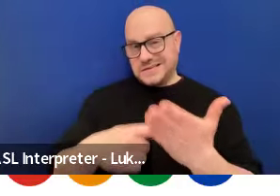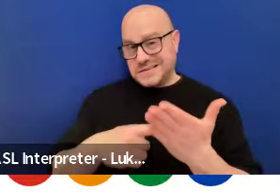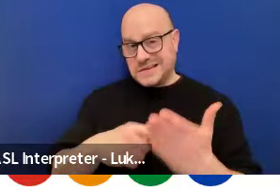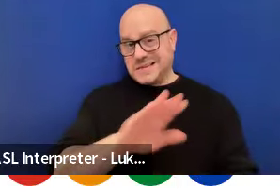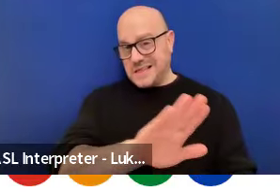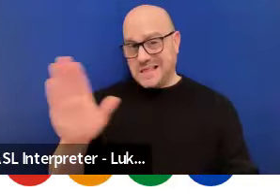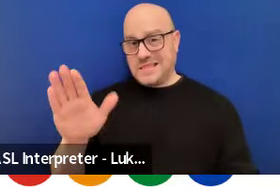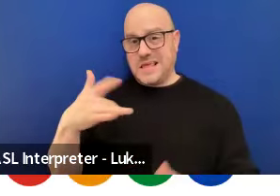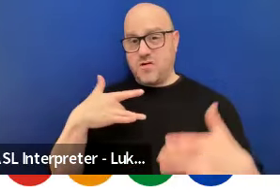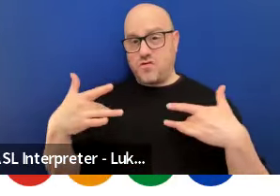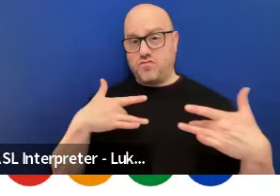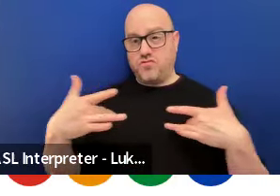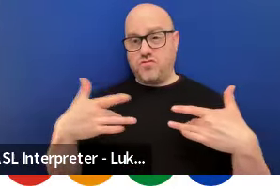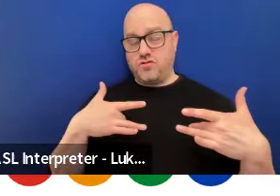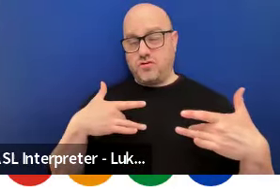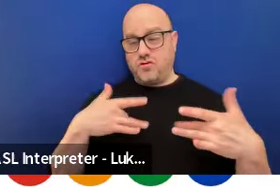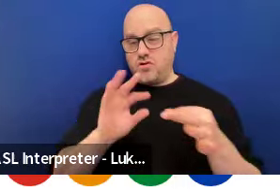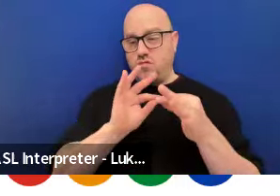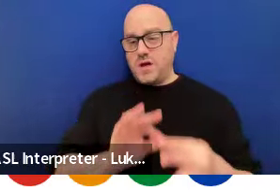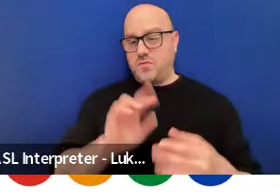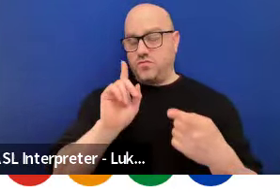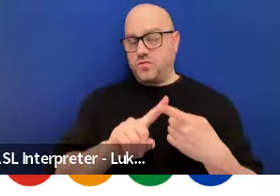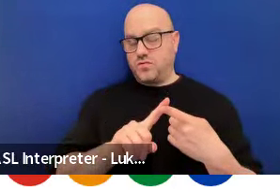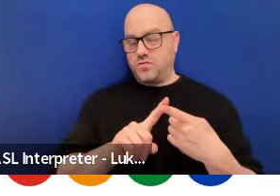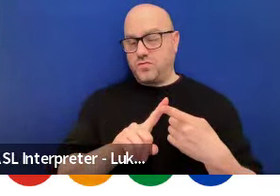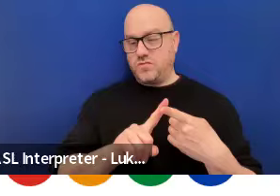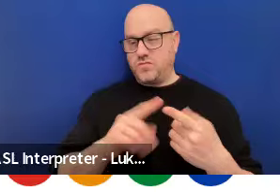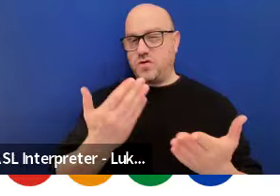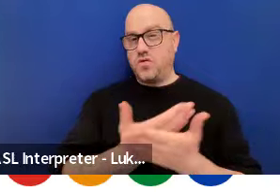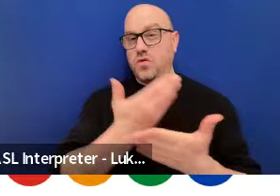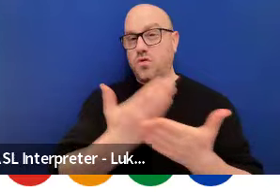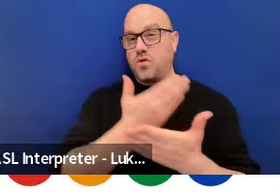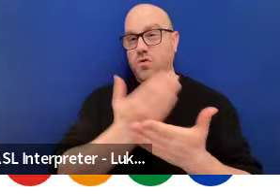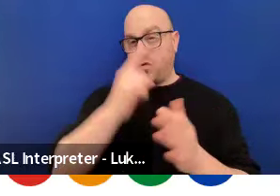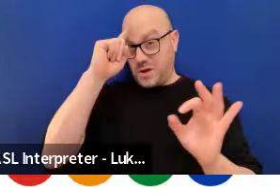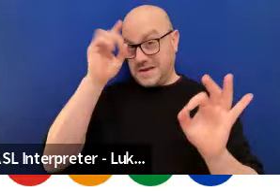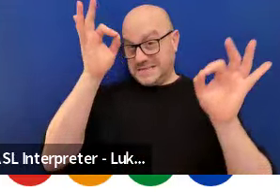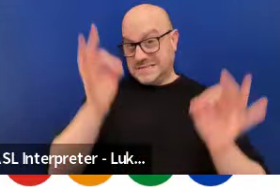FINANCING TO -- OR WHATEVER COMMITTEE IT IS -- TO DISCUSS